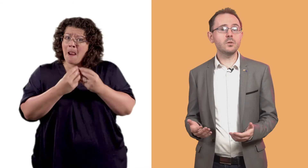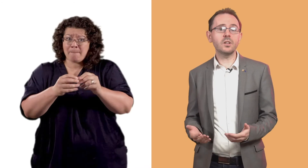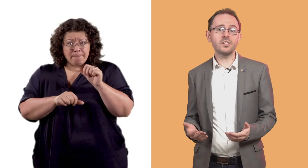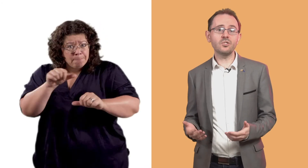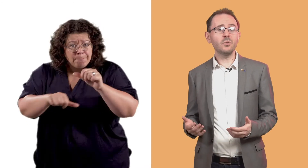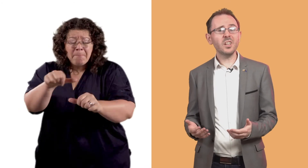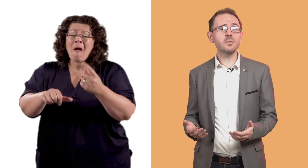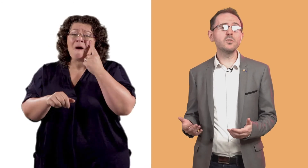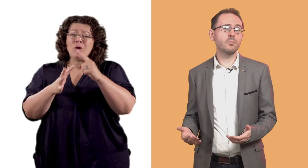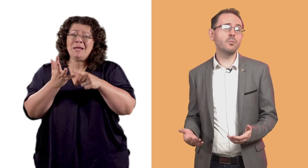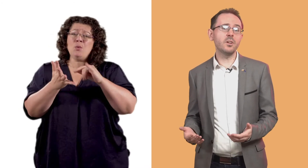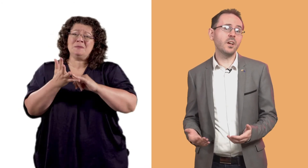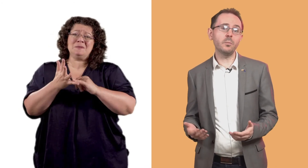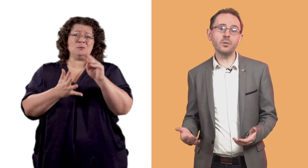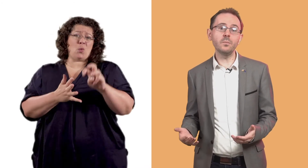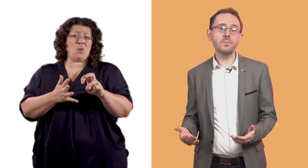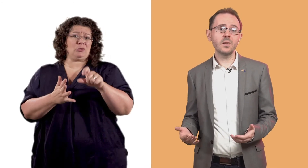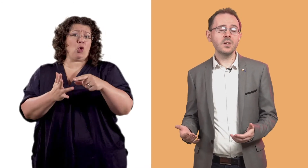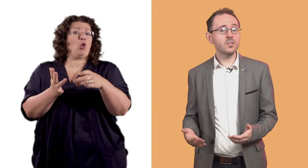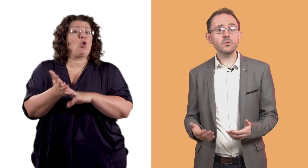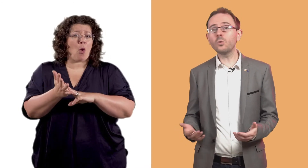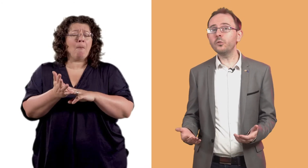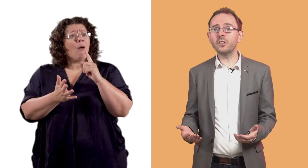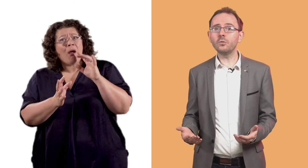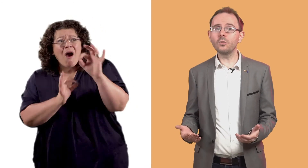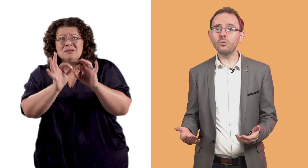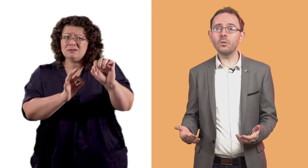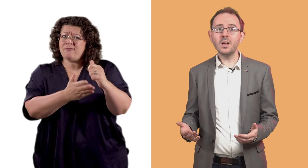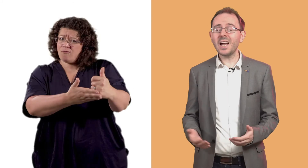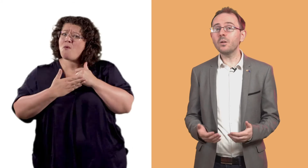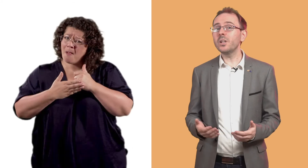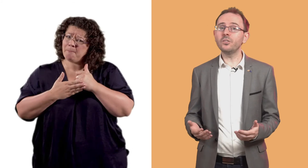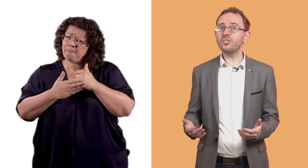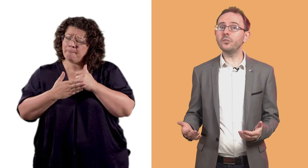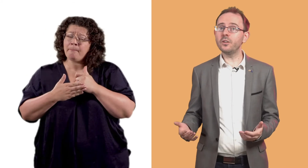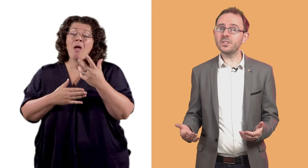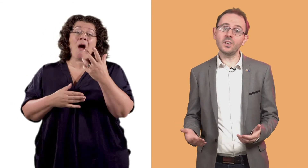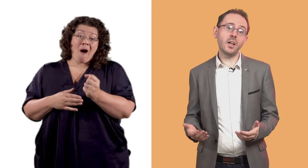the organisation you think is most appropriate to help you. There's also a call centre you can call and a "we are digital" service that